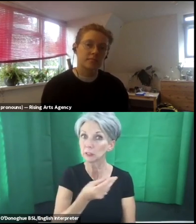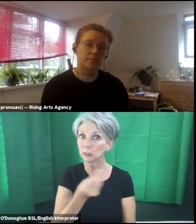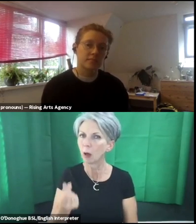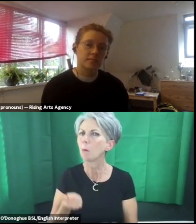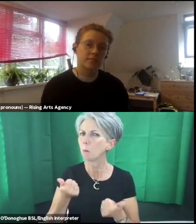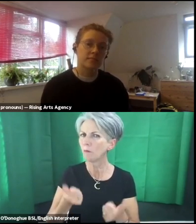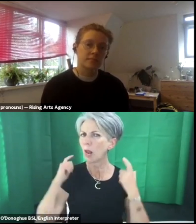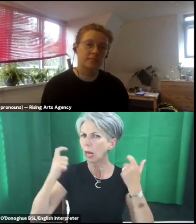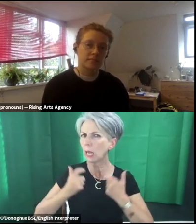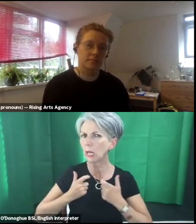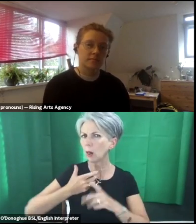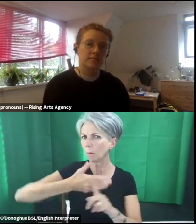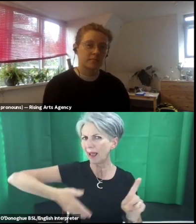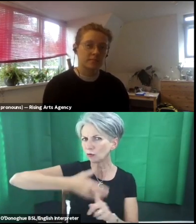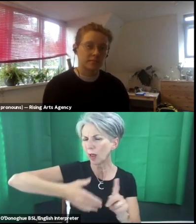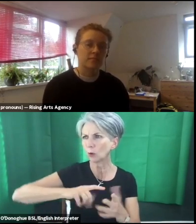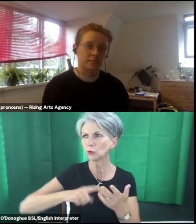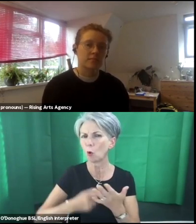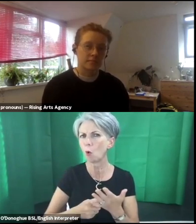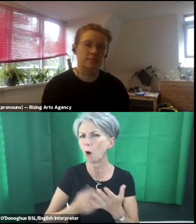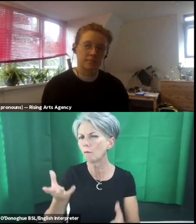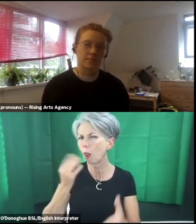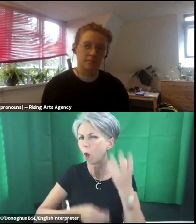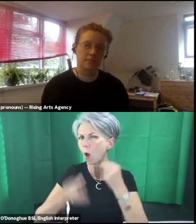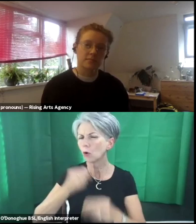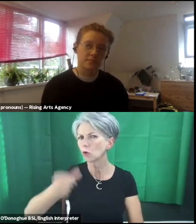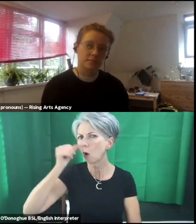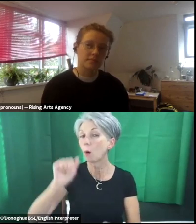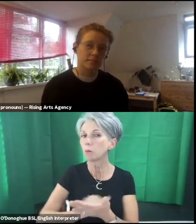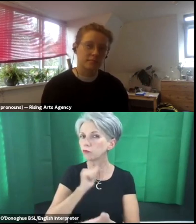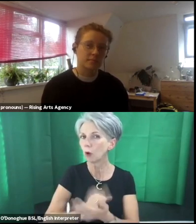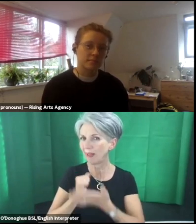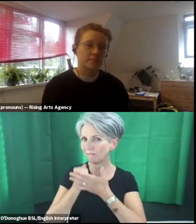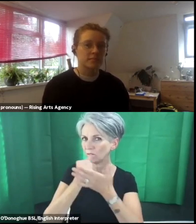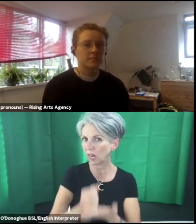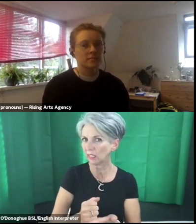background or have learnt enough from being with ACORN that they might be able to give you some proper advice on that.